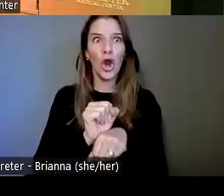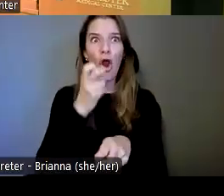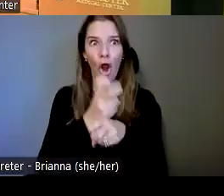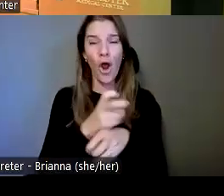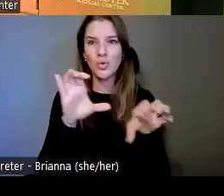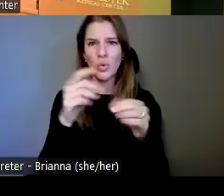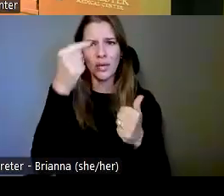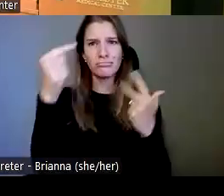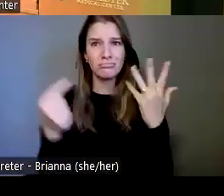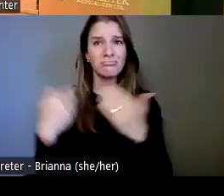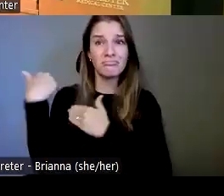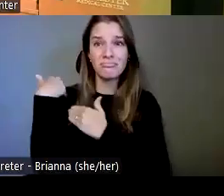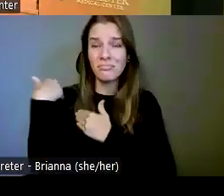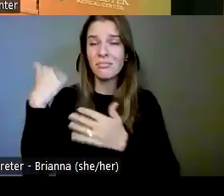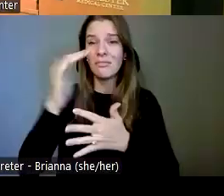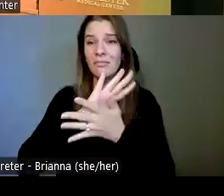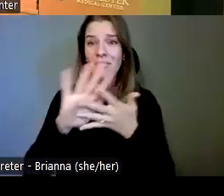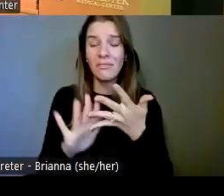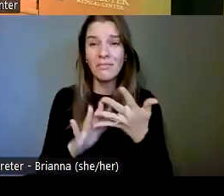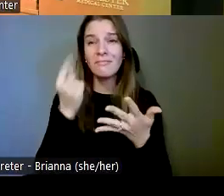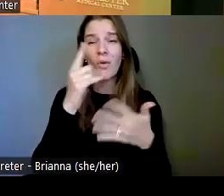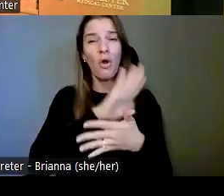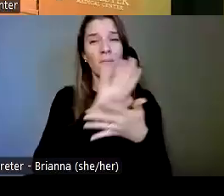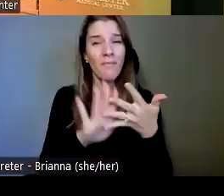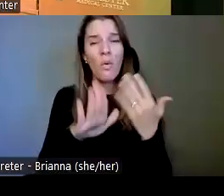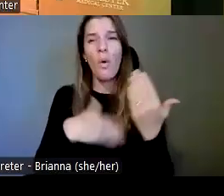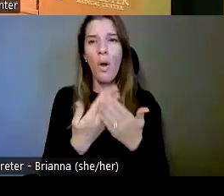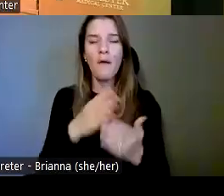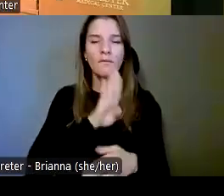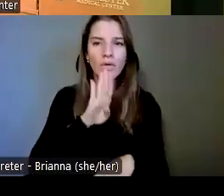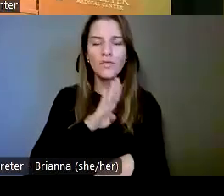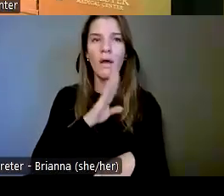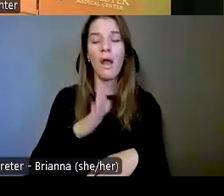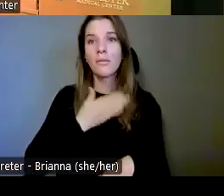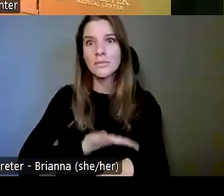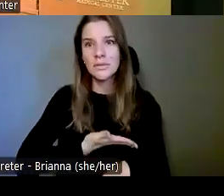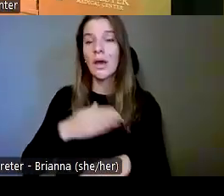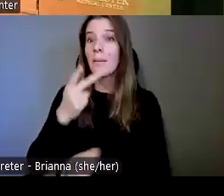be doing and all of them are frustrated and upset and all the patients are frustrated and upset and